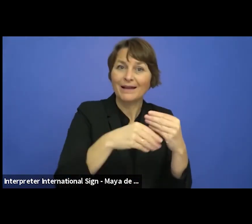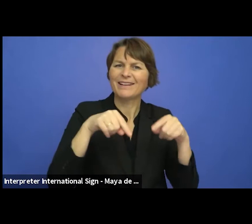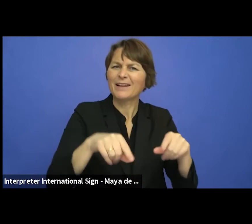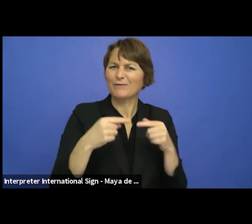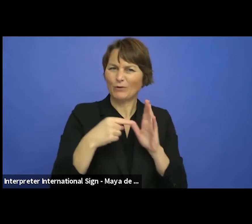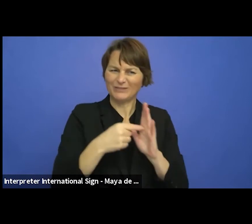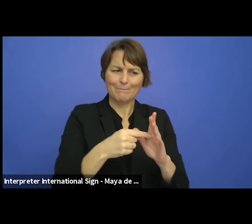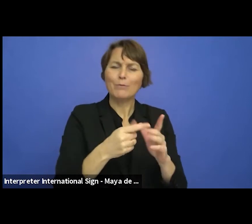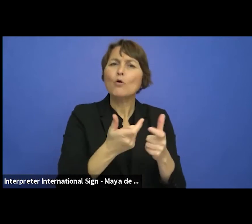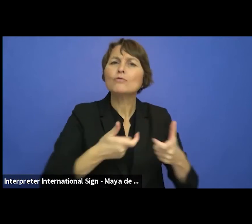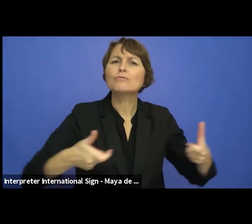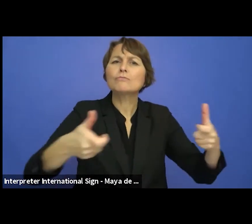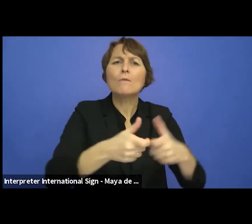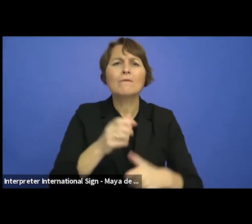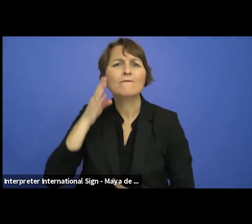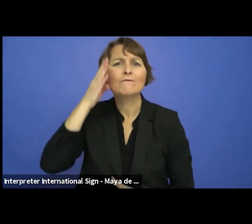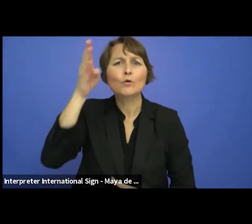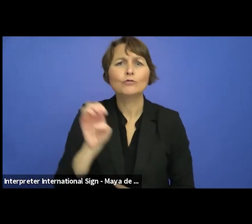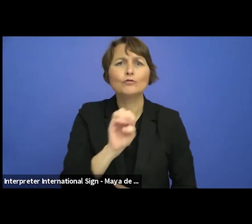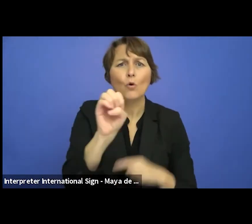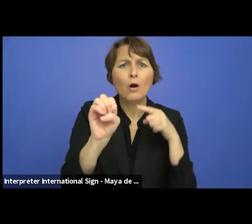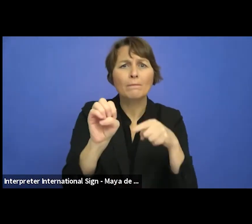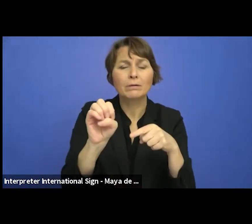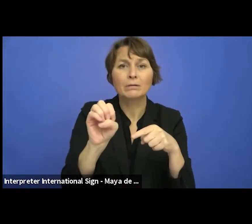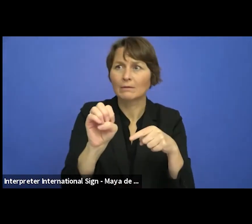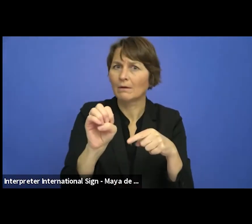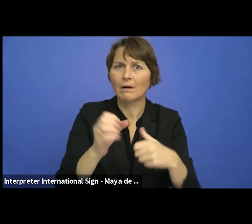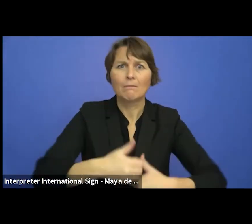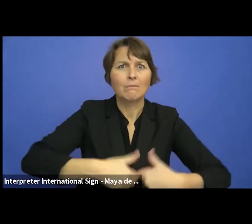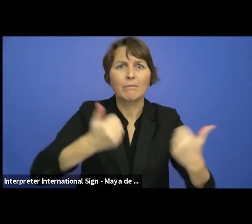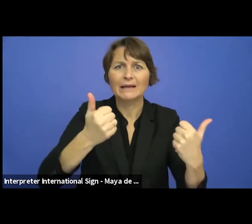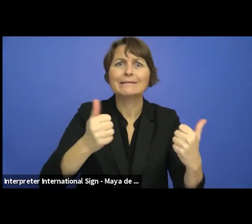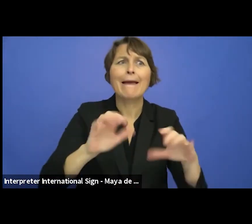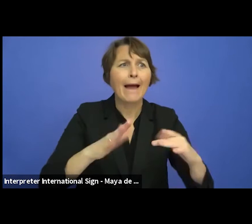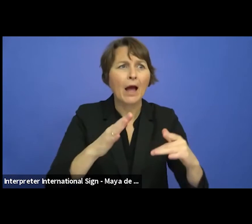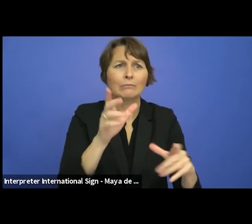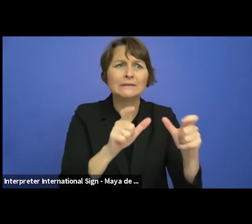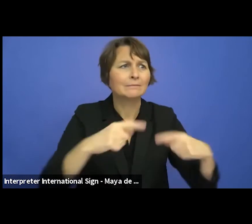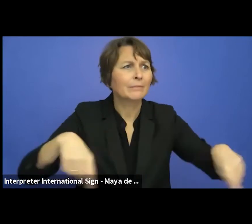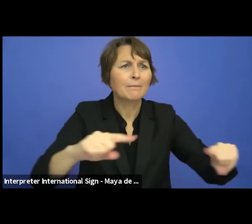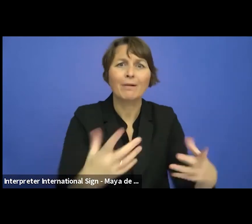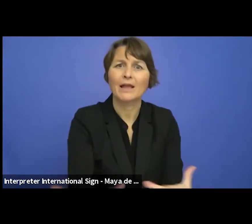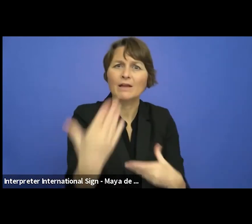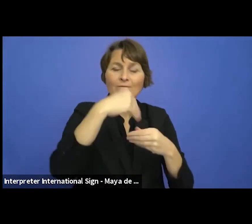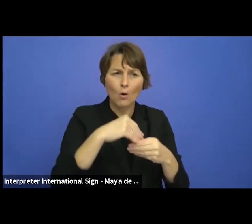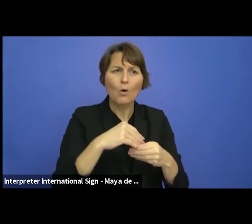I cannot see a better way to get citizens involved in a wide range debate on Europe's future